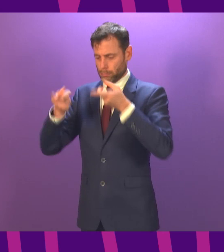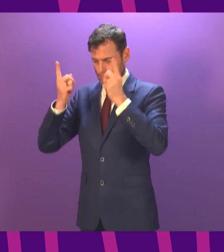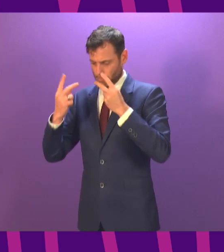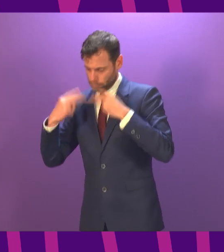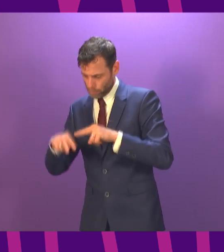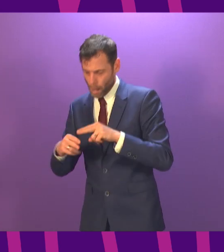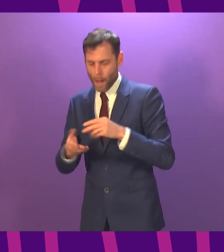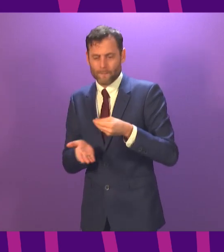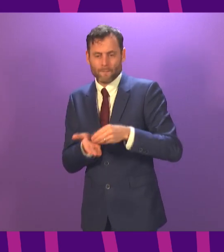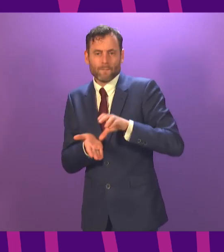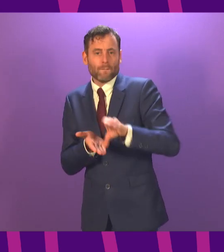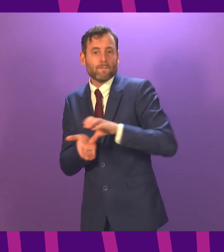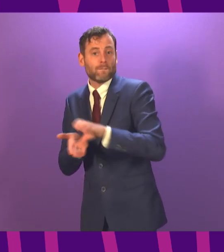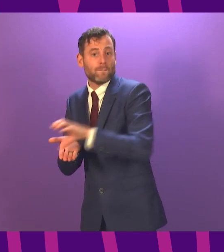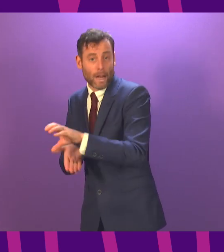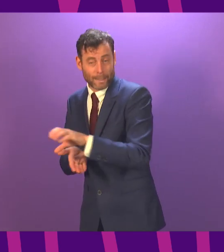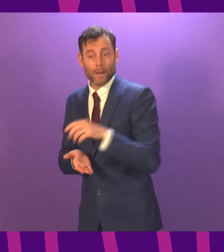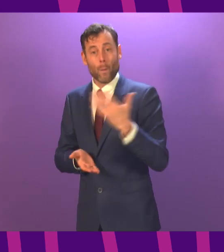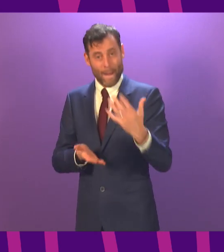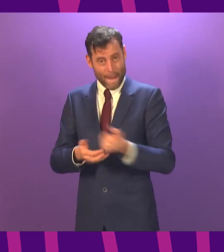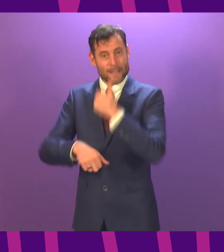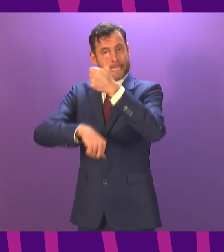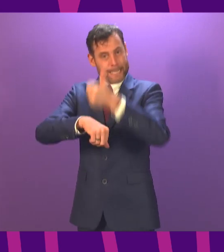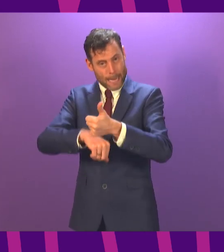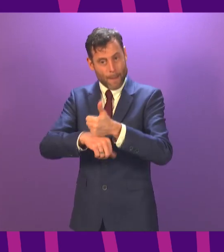They are administered through local authorities. We work with local authorities to get that